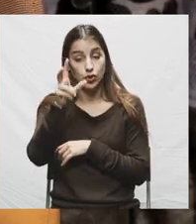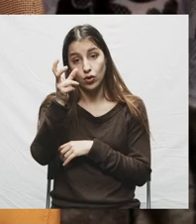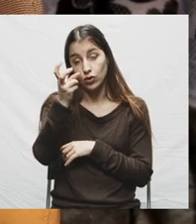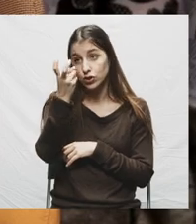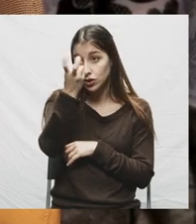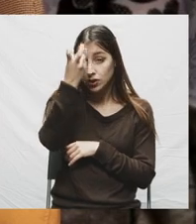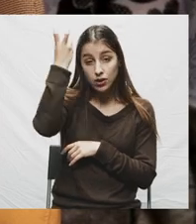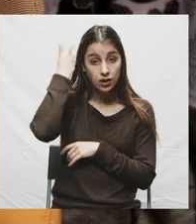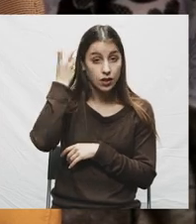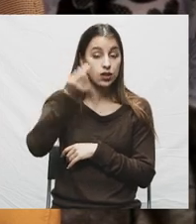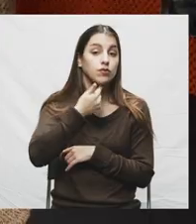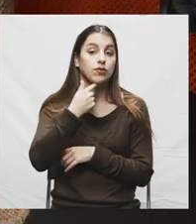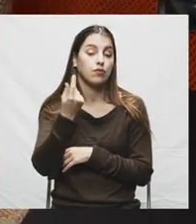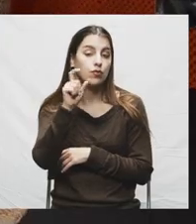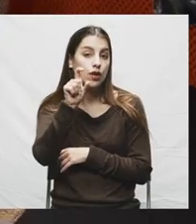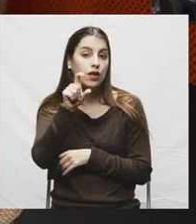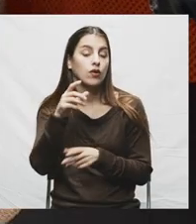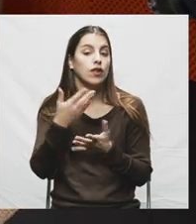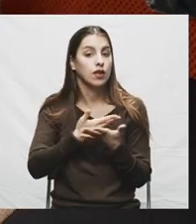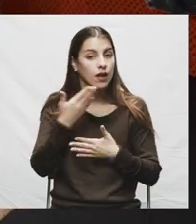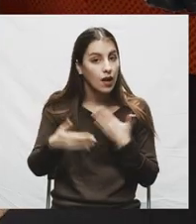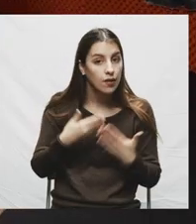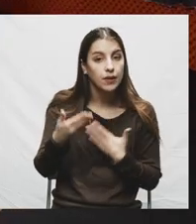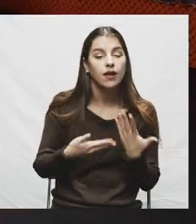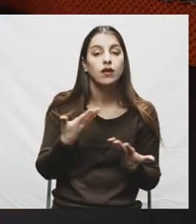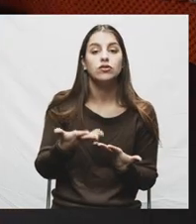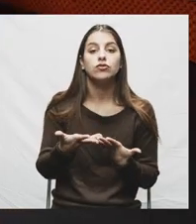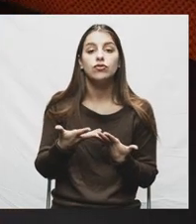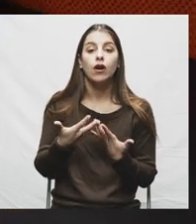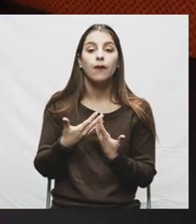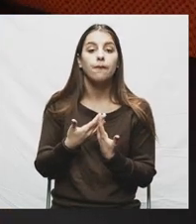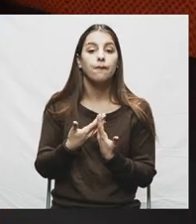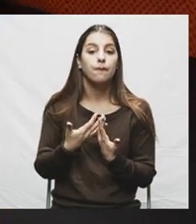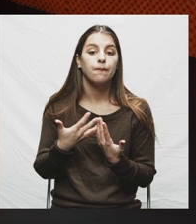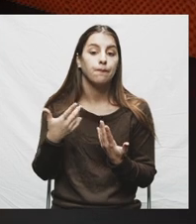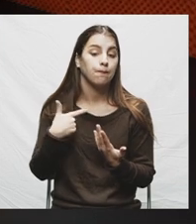like Gerês, understand more about the dynamics of the area, the….